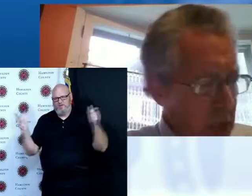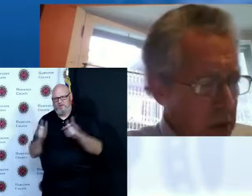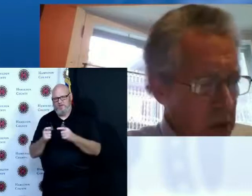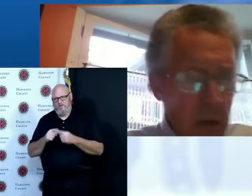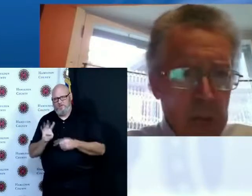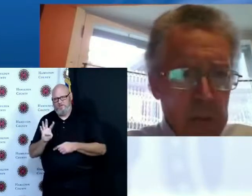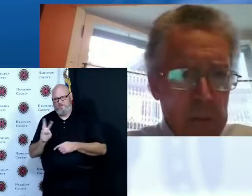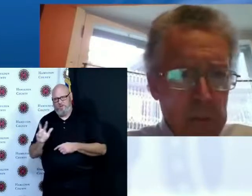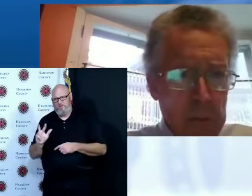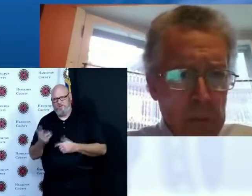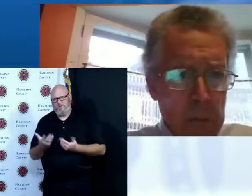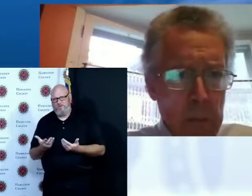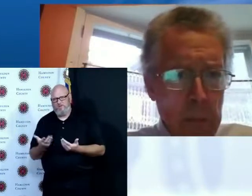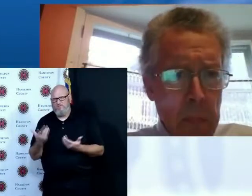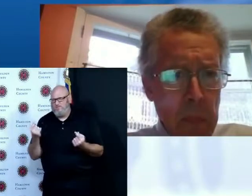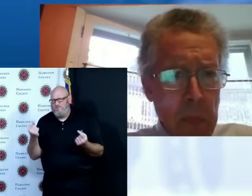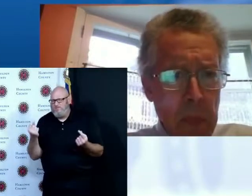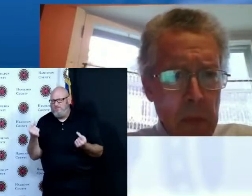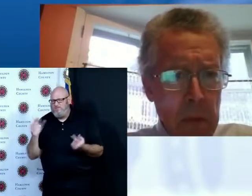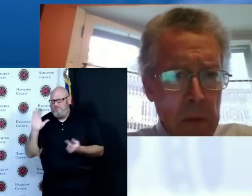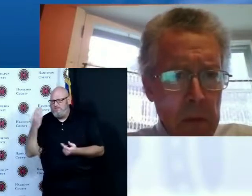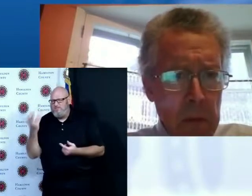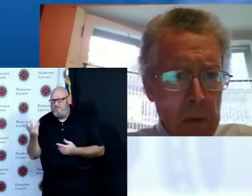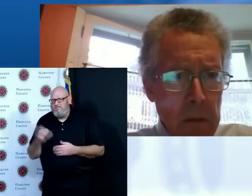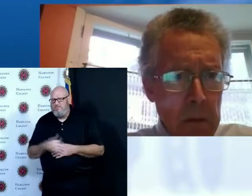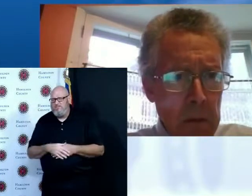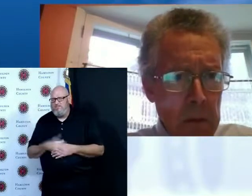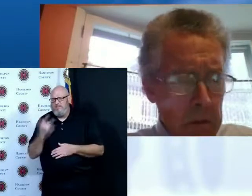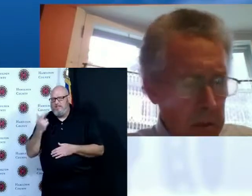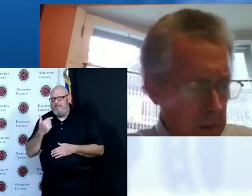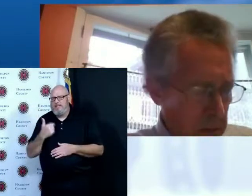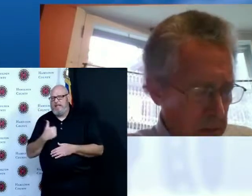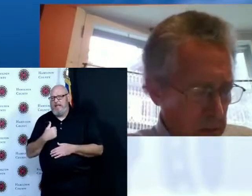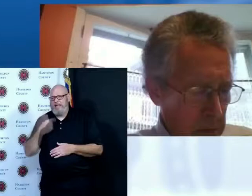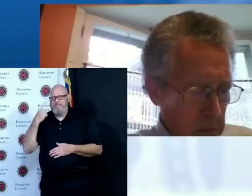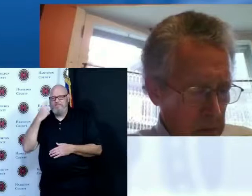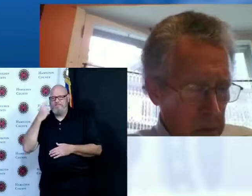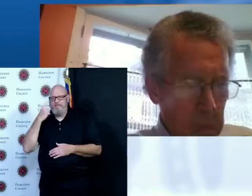not a good trend I suspect that's an updating issue we actually found out that there are